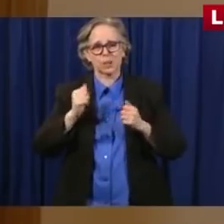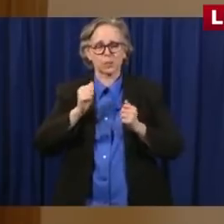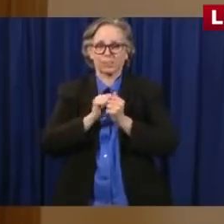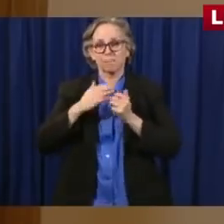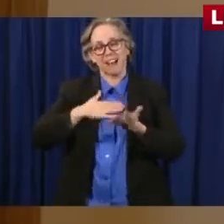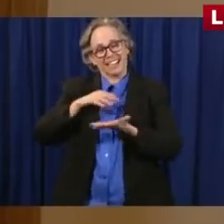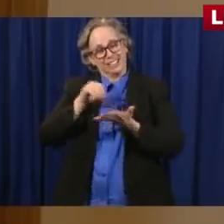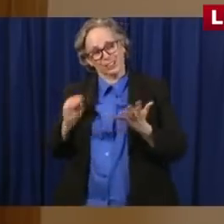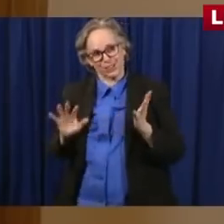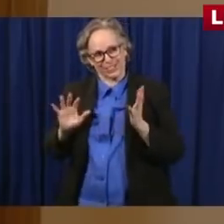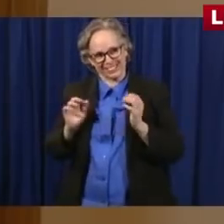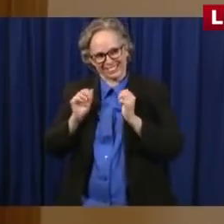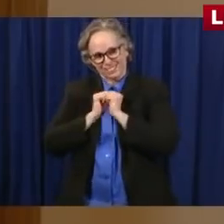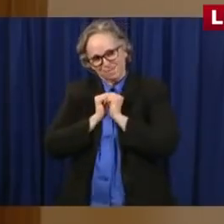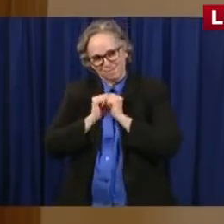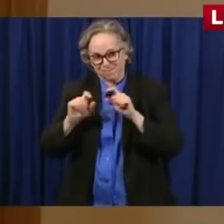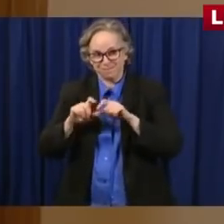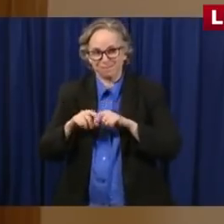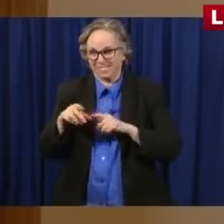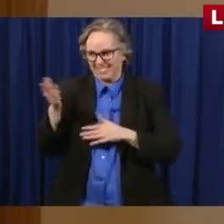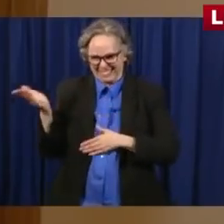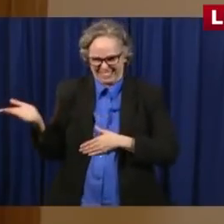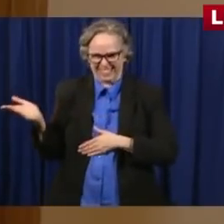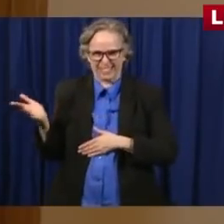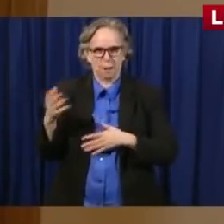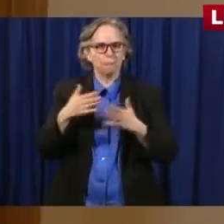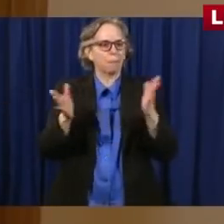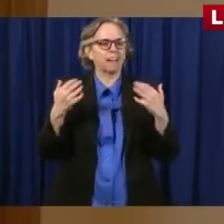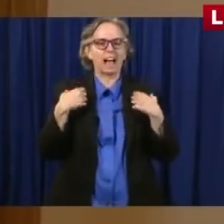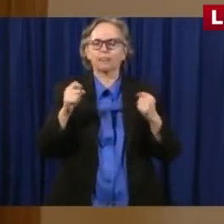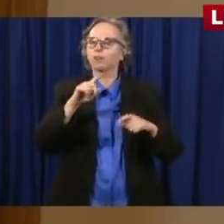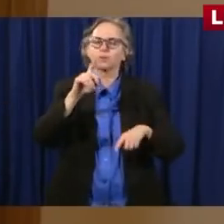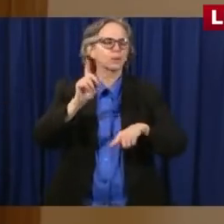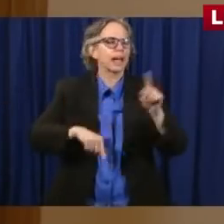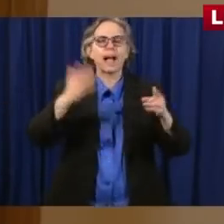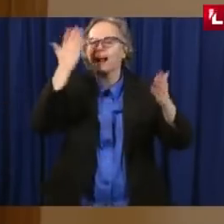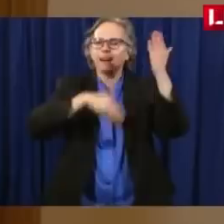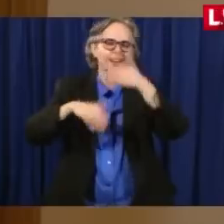THIS IS SOMETHING I DID WITH STUDENTS AND CLASS.